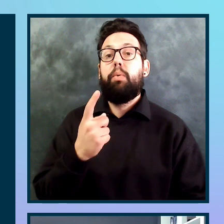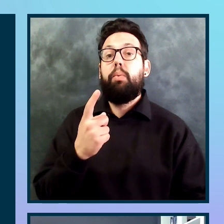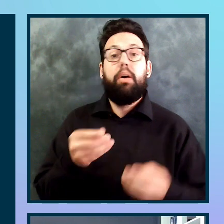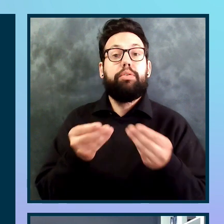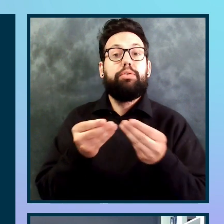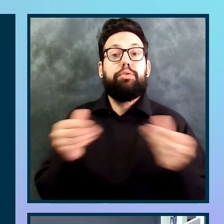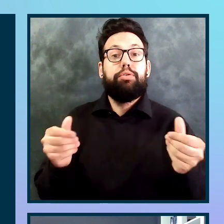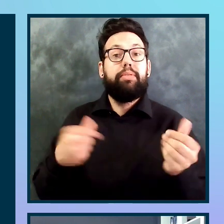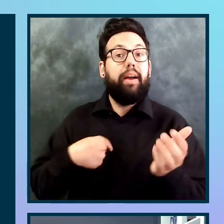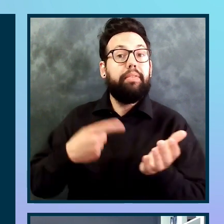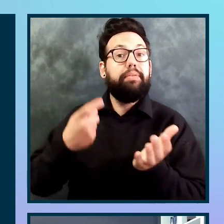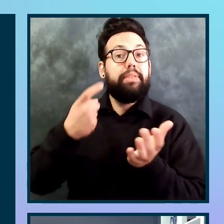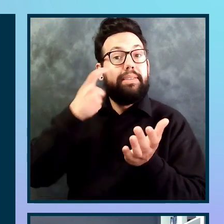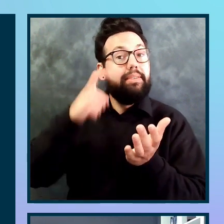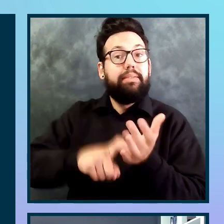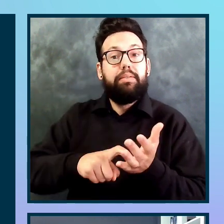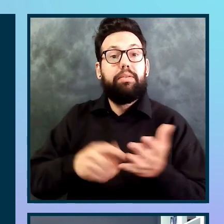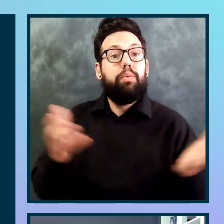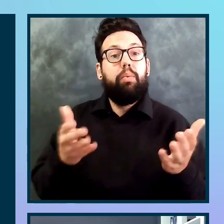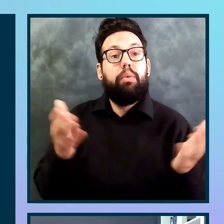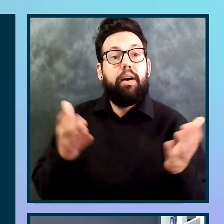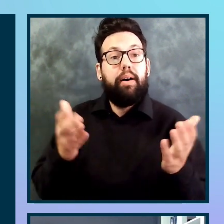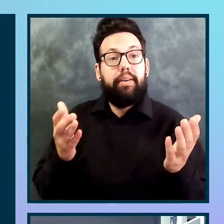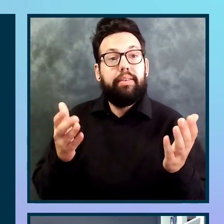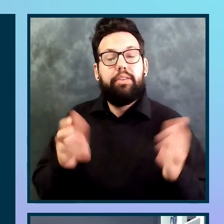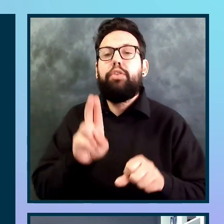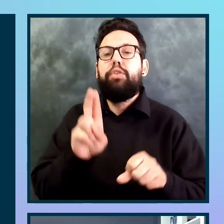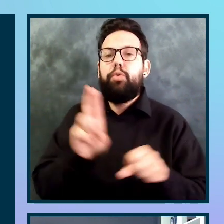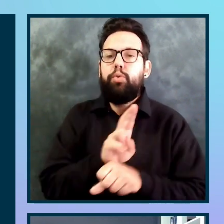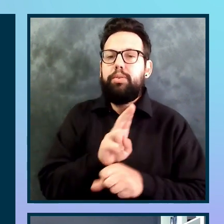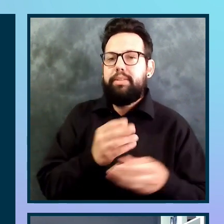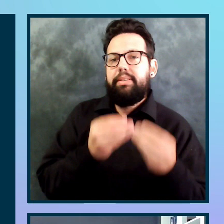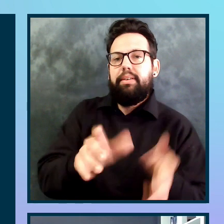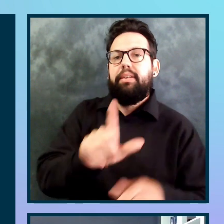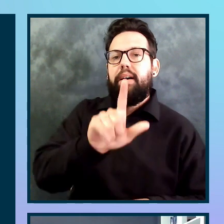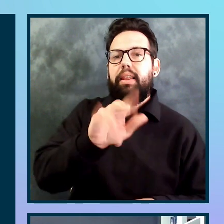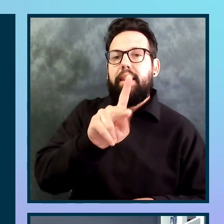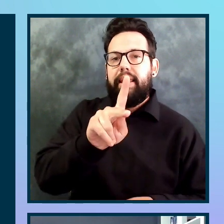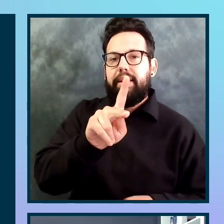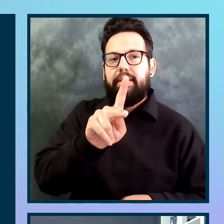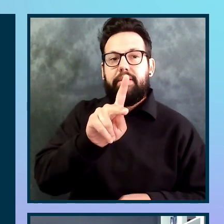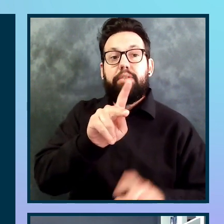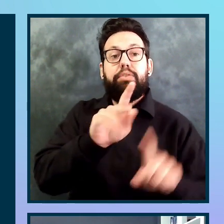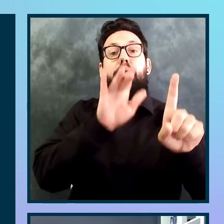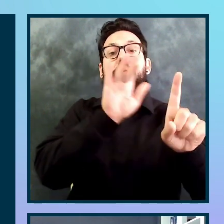is using a direct link between the header and the main portion. So when you get out of the header,